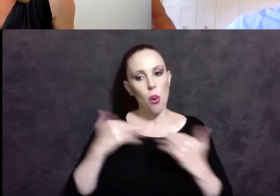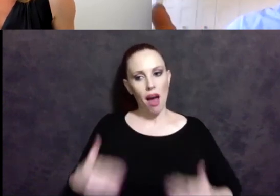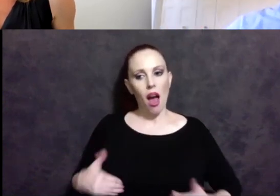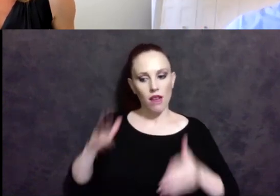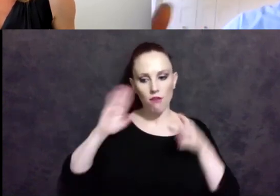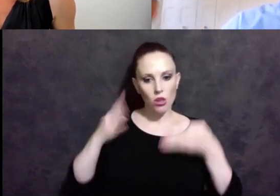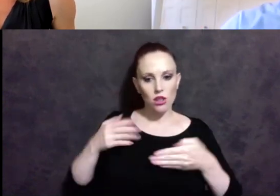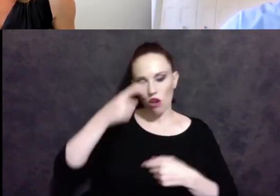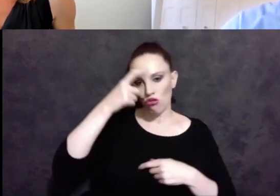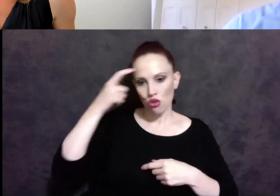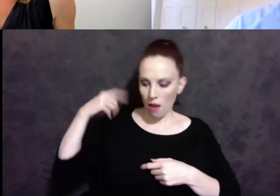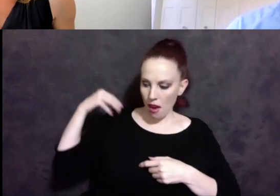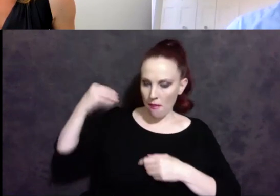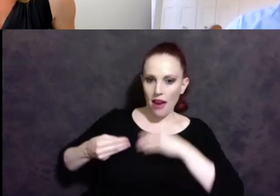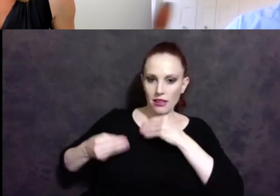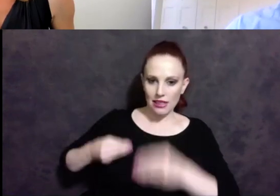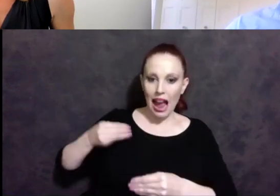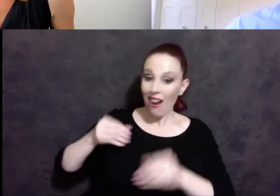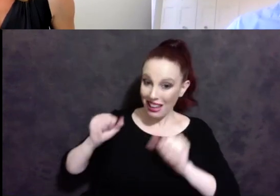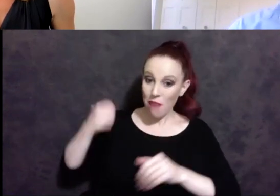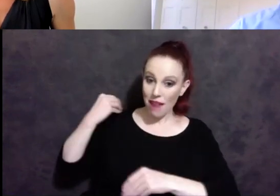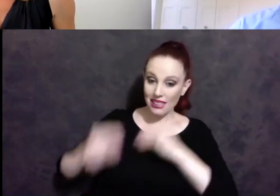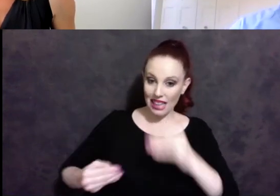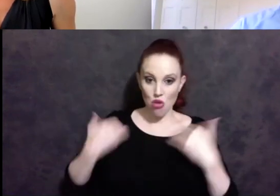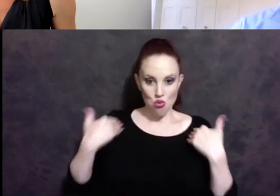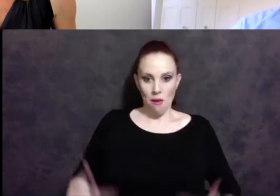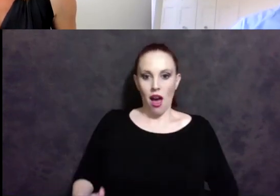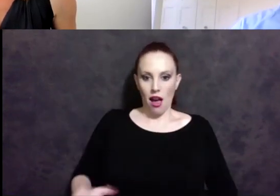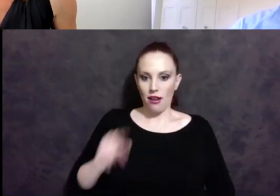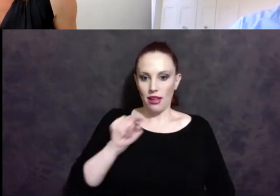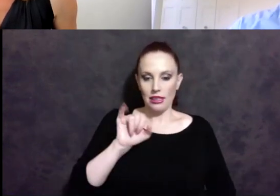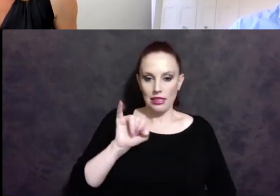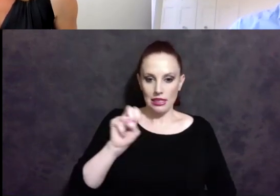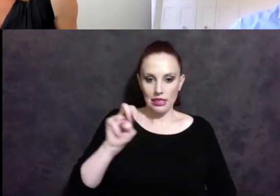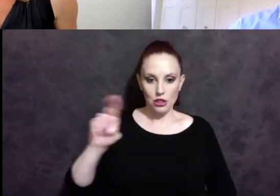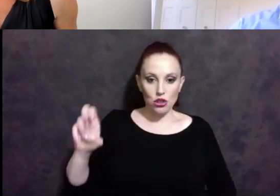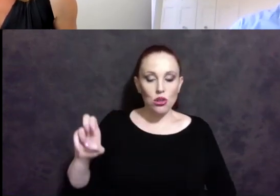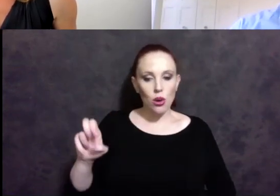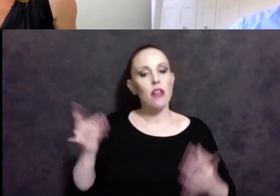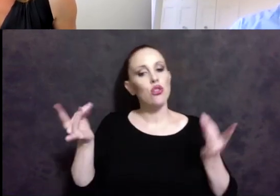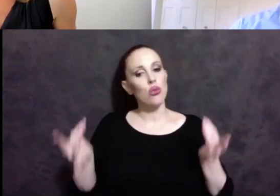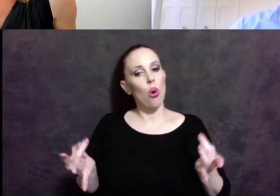your connective tissue. It can be passed down through the body and yoga is one way of identifying